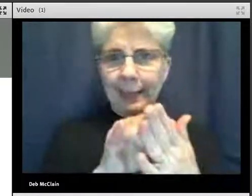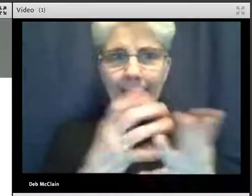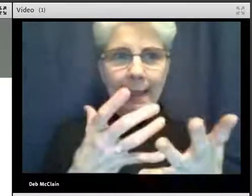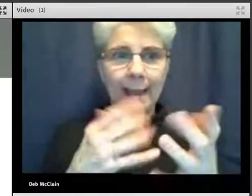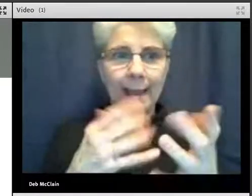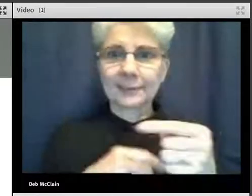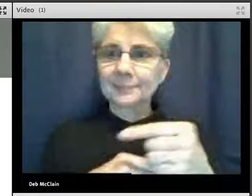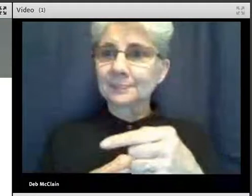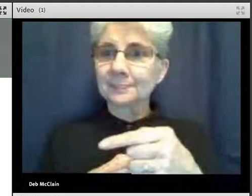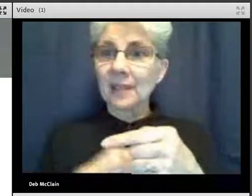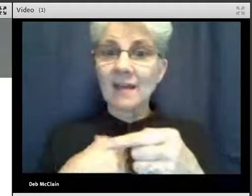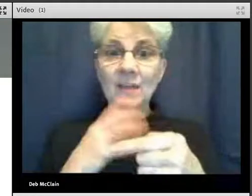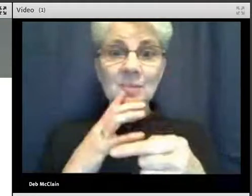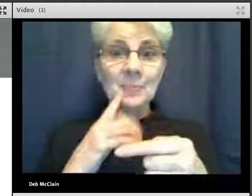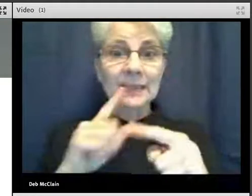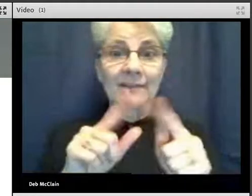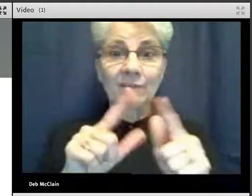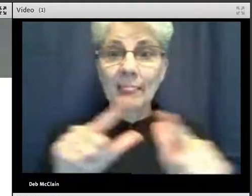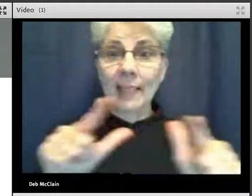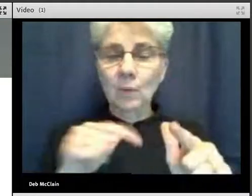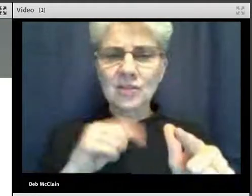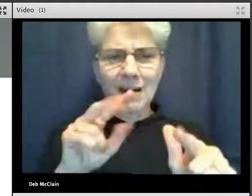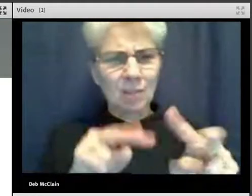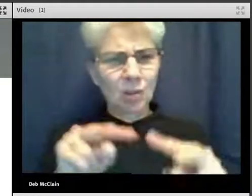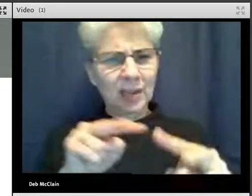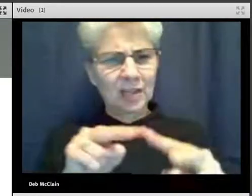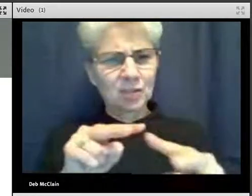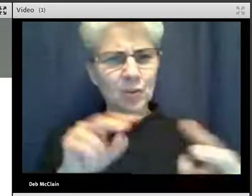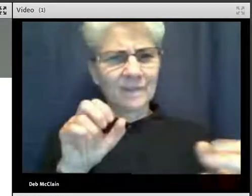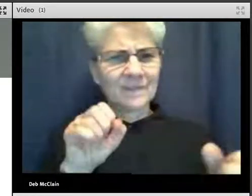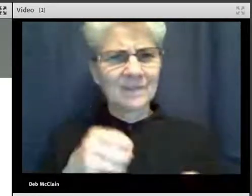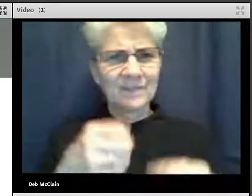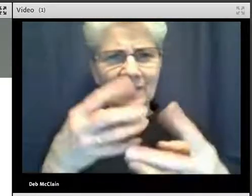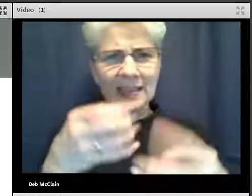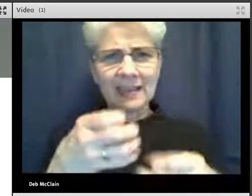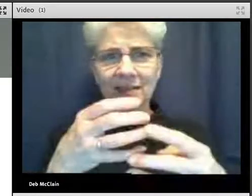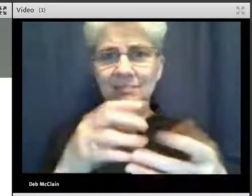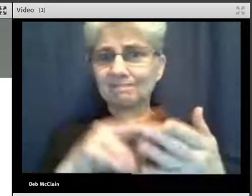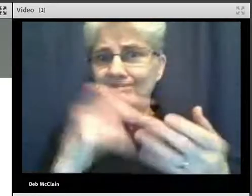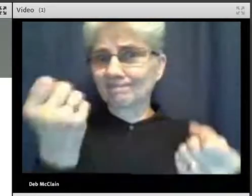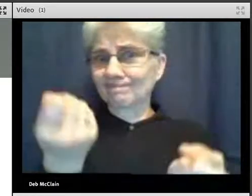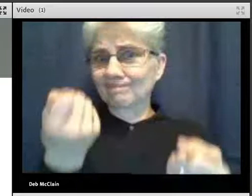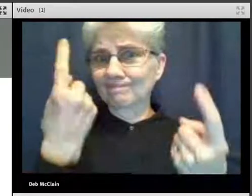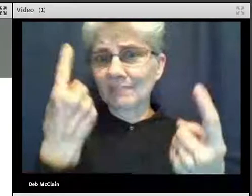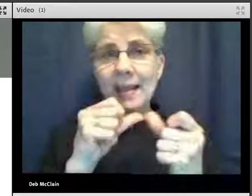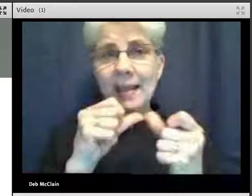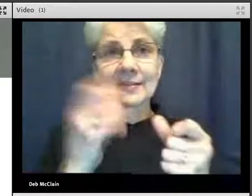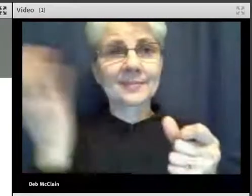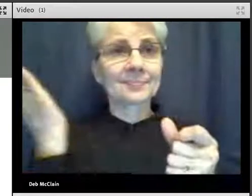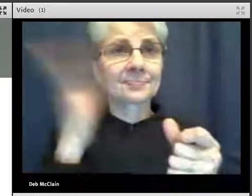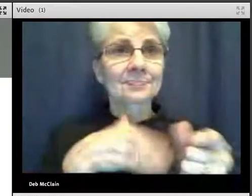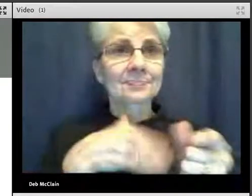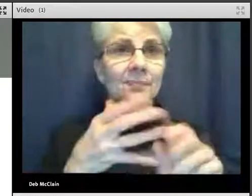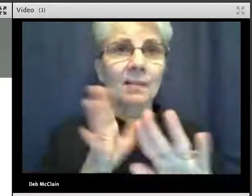If I am speaking a different language and I'm looking at your feet, this means nothing to me. I just keep going right past it.